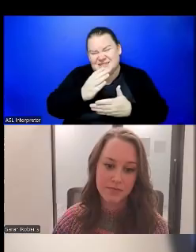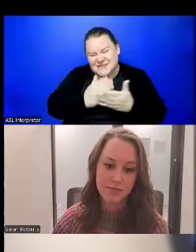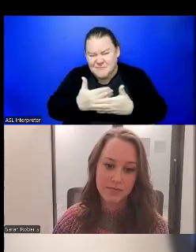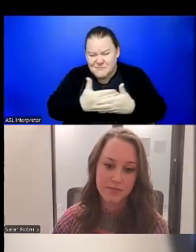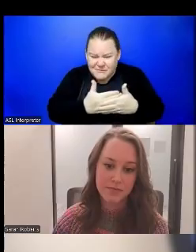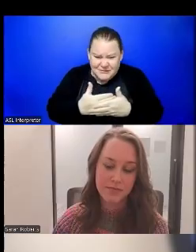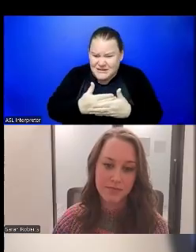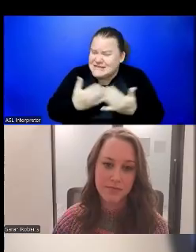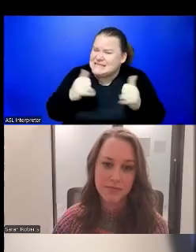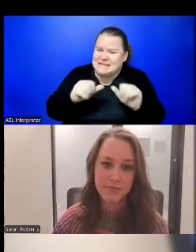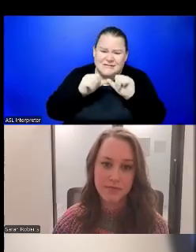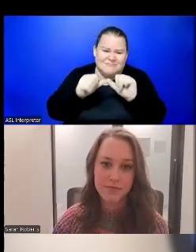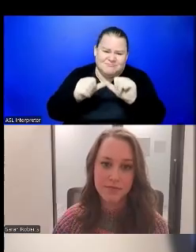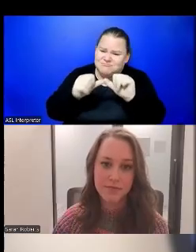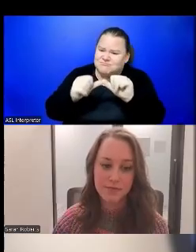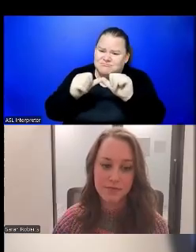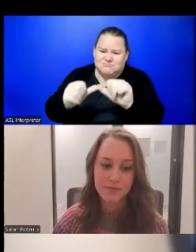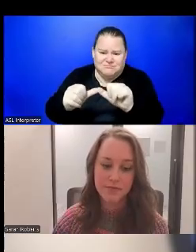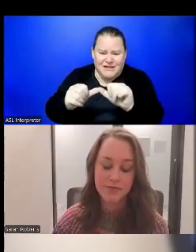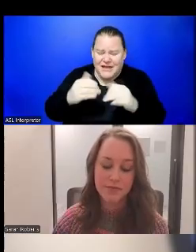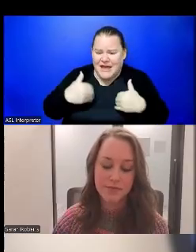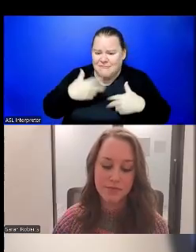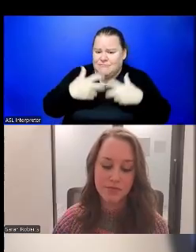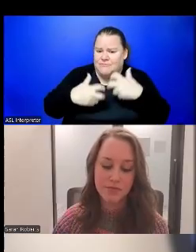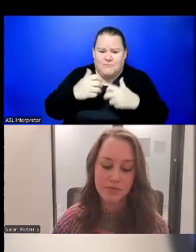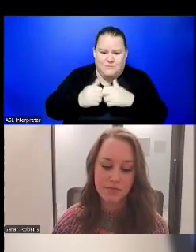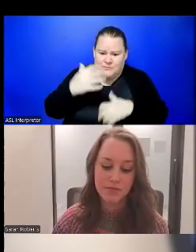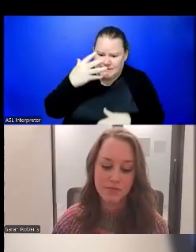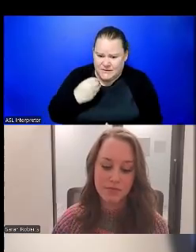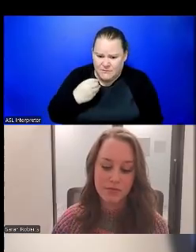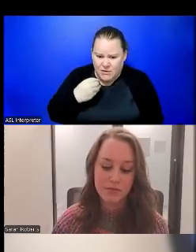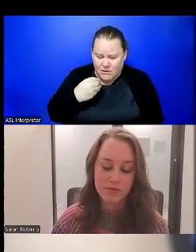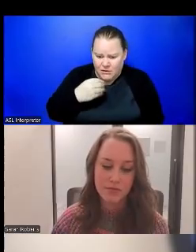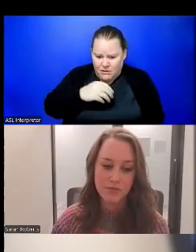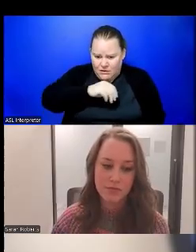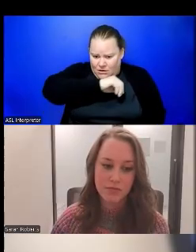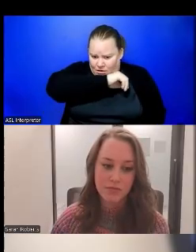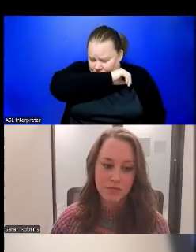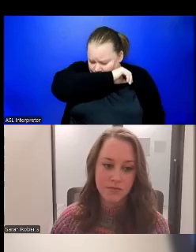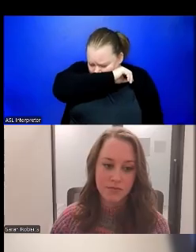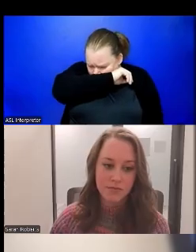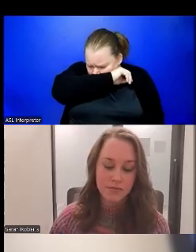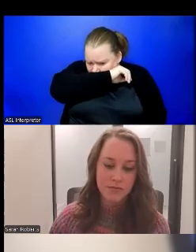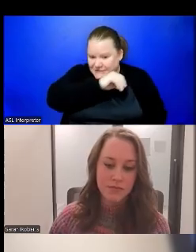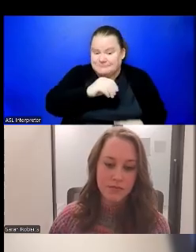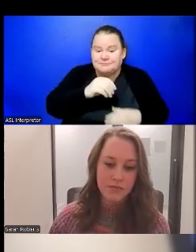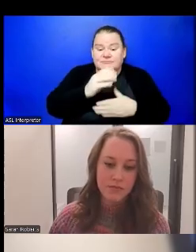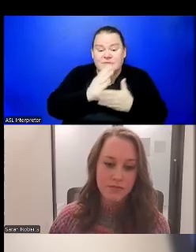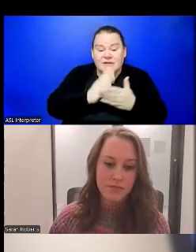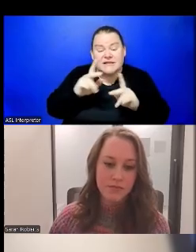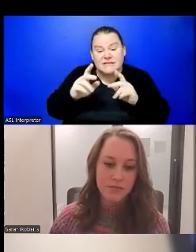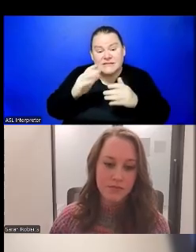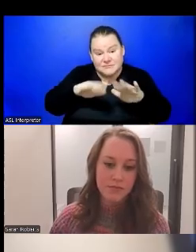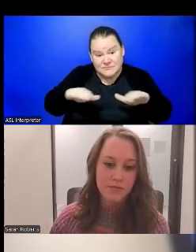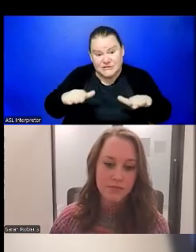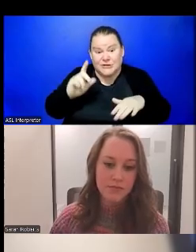persistent abnormalities on the sleep study, and some children later will develop obstructive sleep apnea, which is often